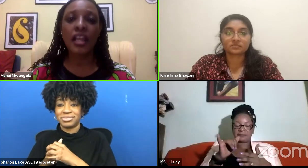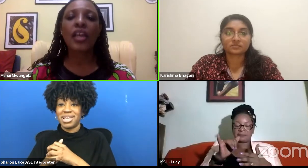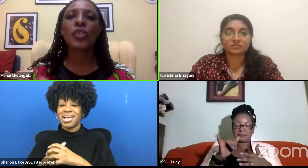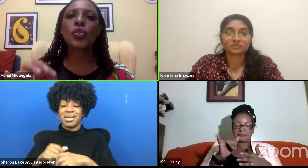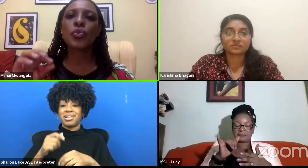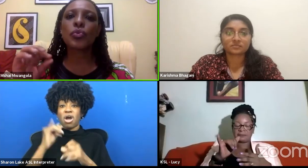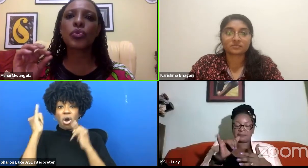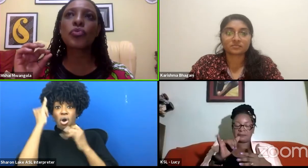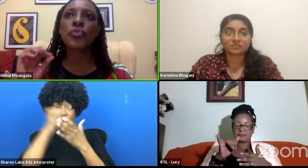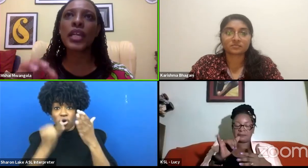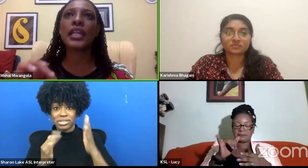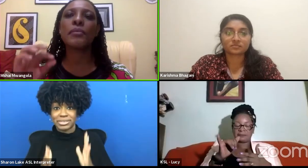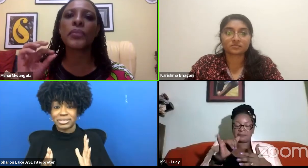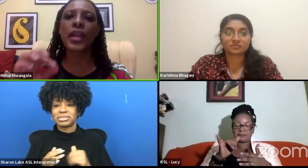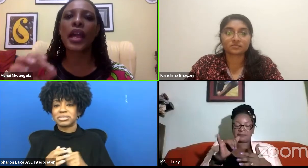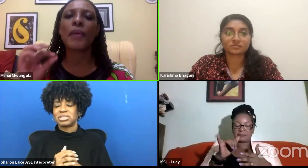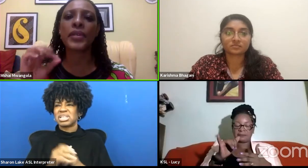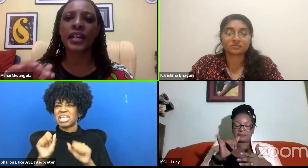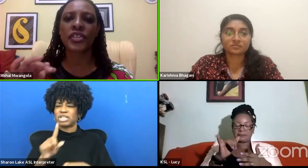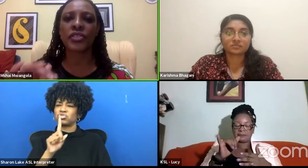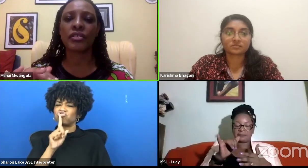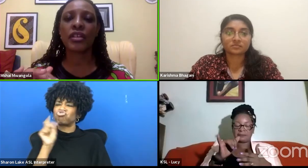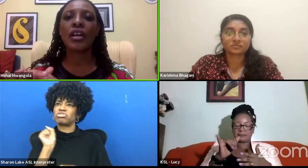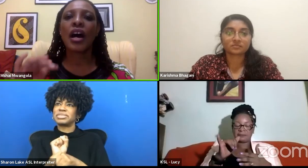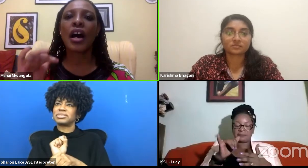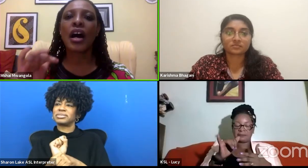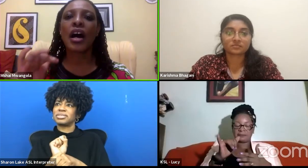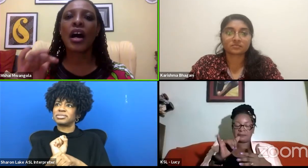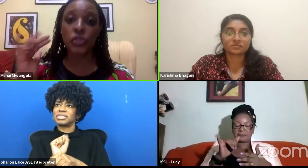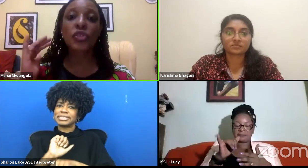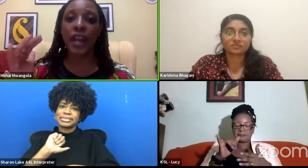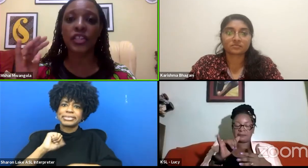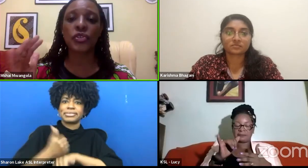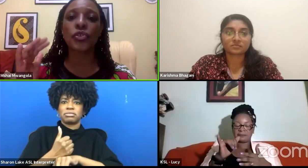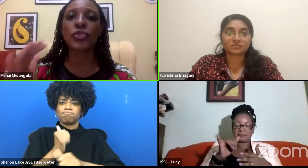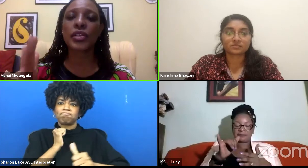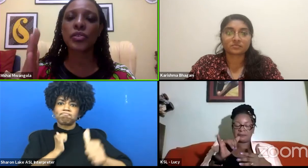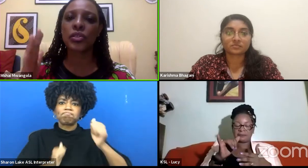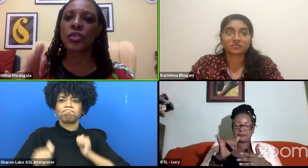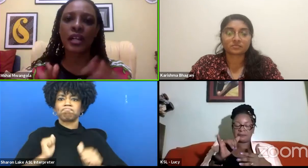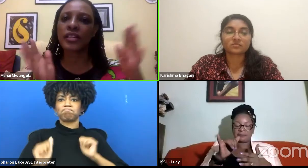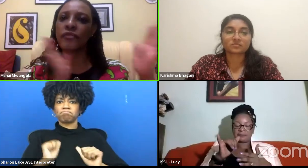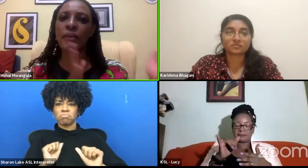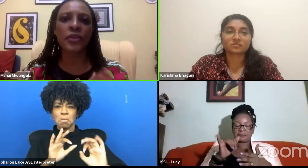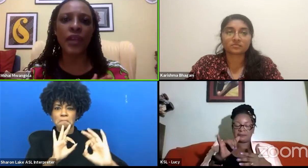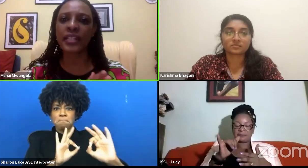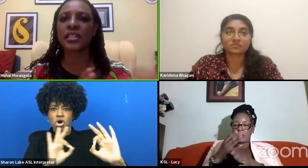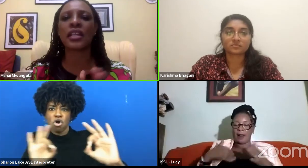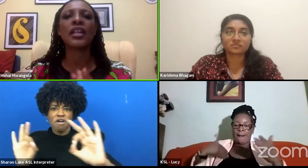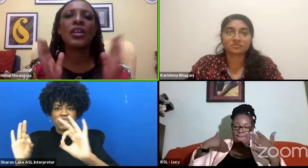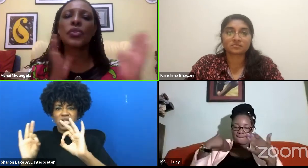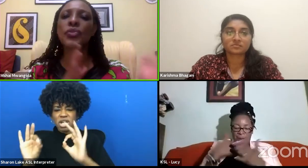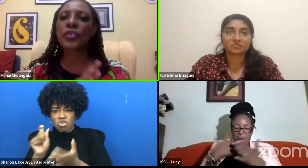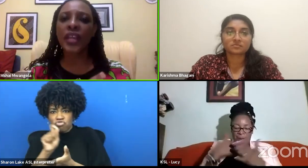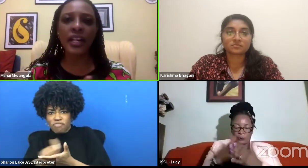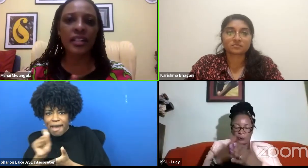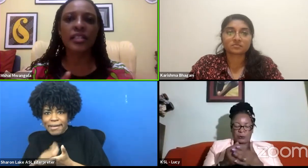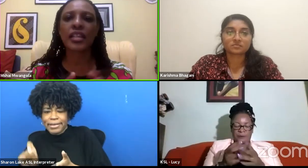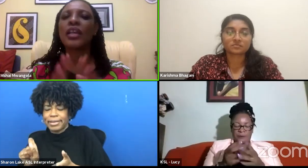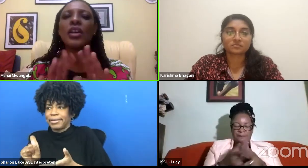to really bring a production up to scratch, starting from the writing to the rehearsing,